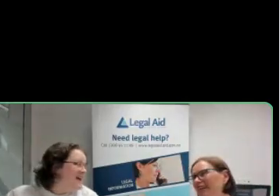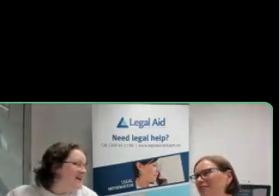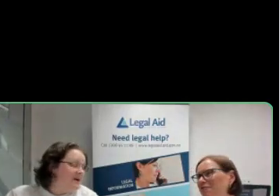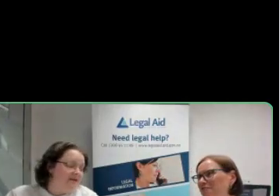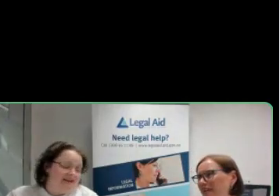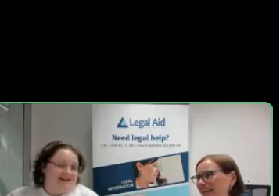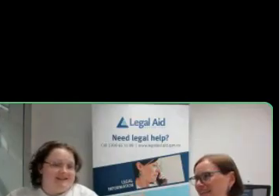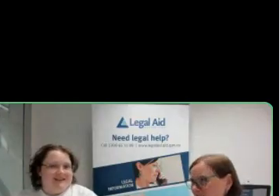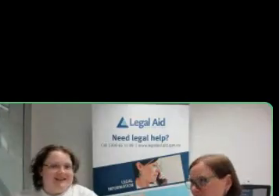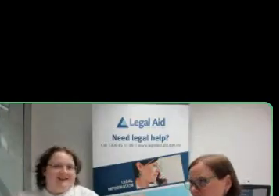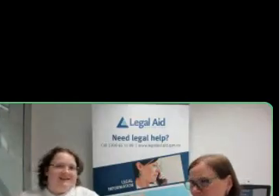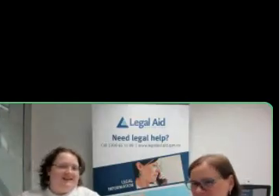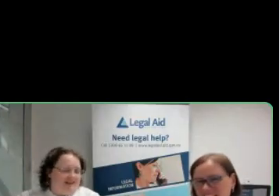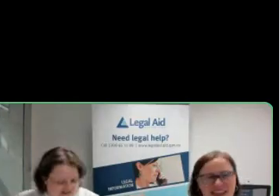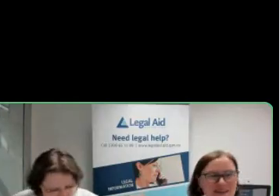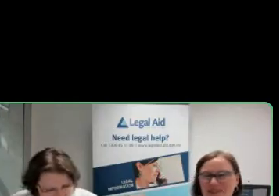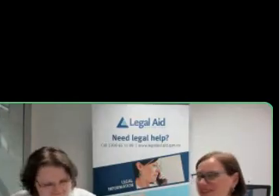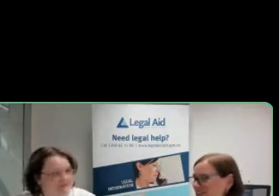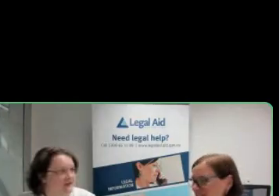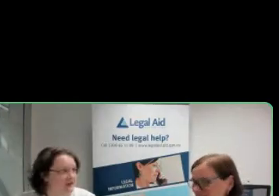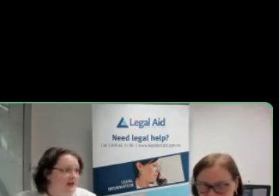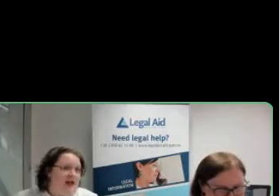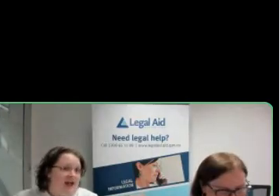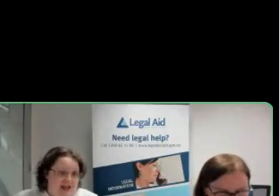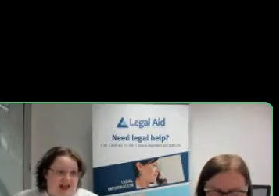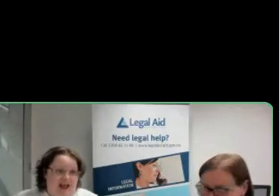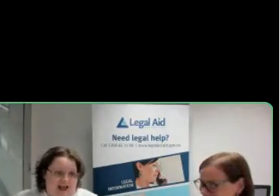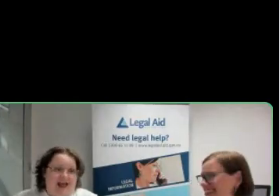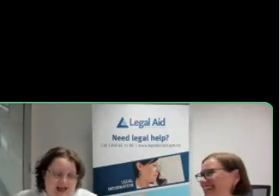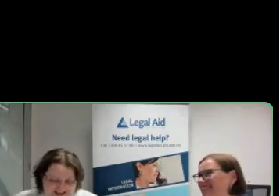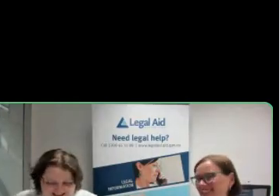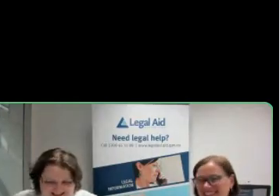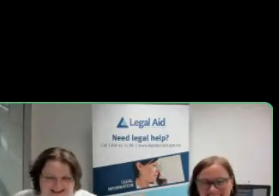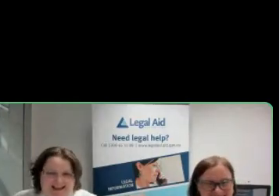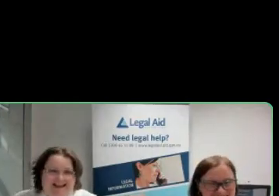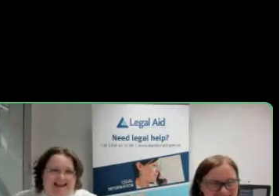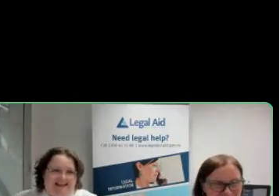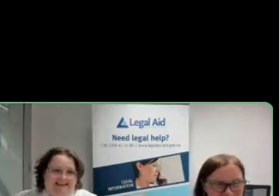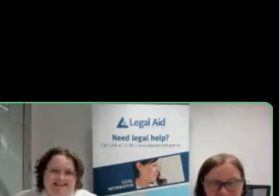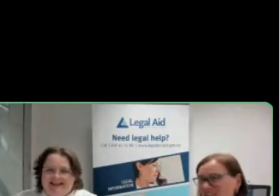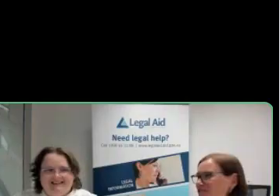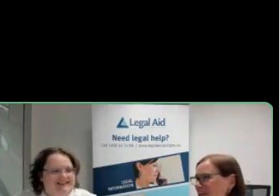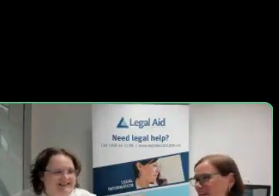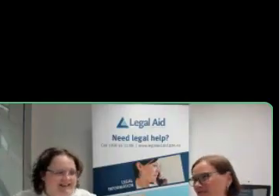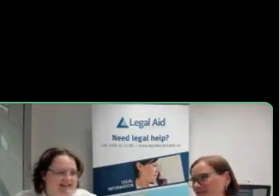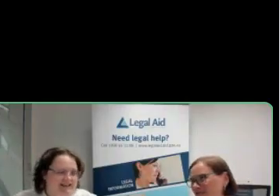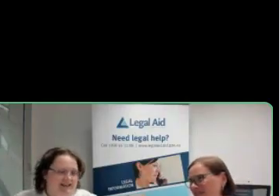Lana for making stuff available. That was a lot of in-depth detailed content um but very helpful